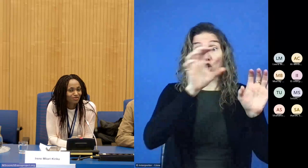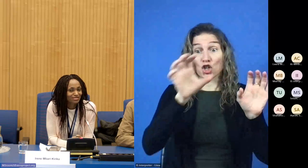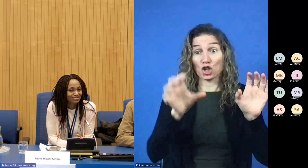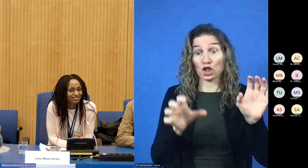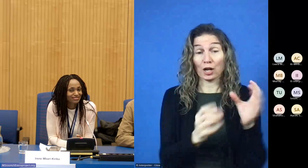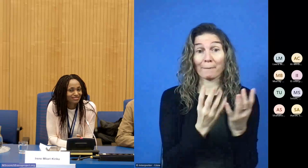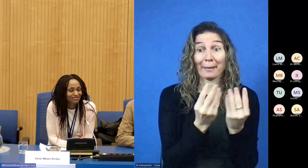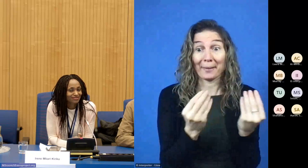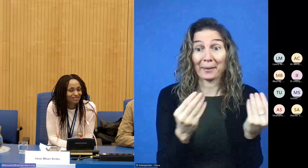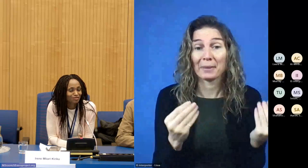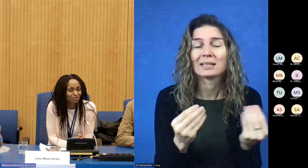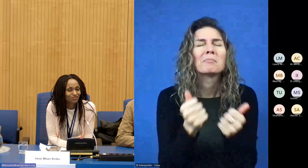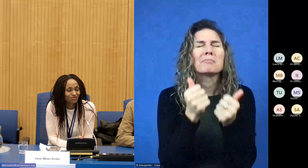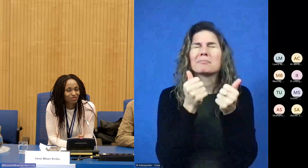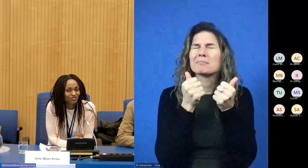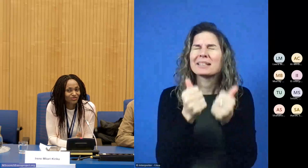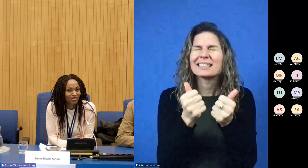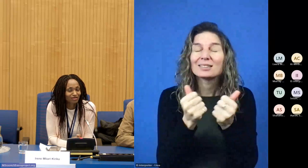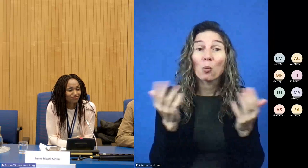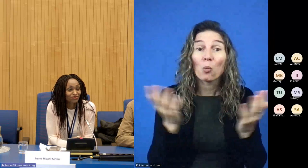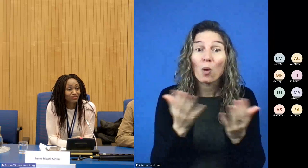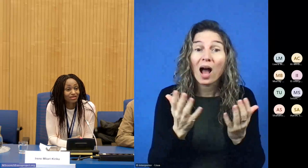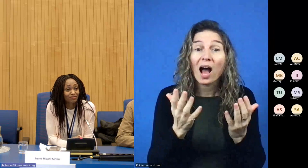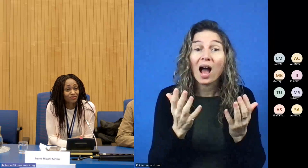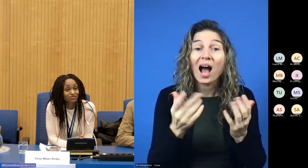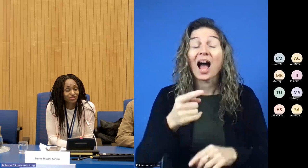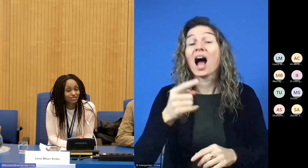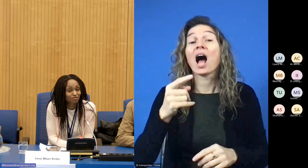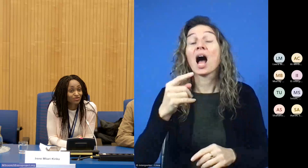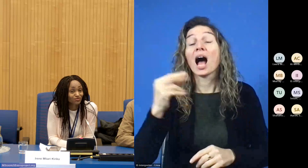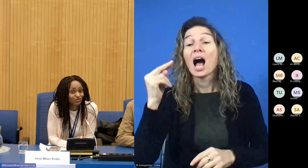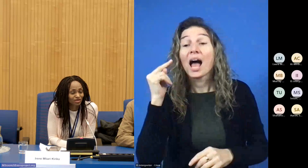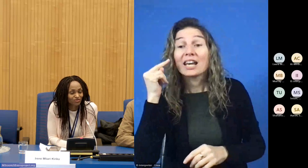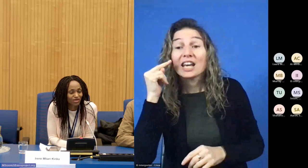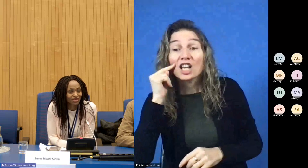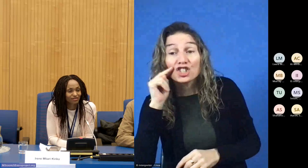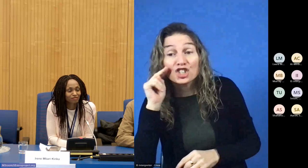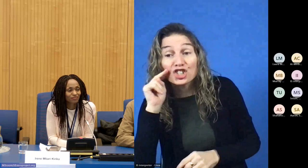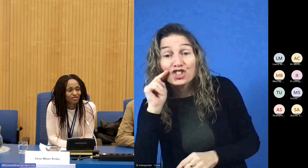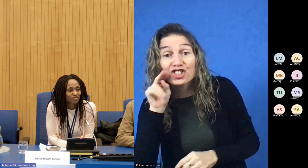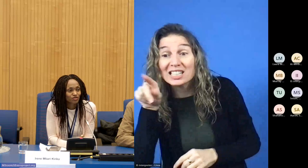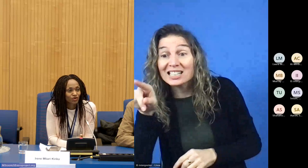about it, is the experience from Nigeria can be a very different experience when you come to tenure.